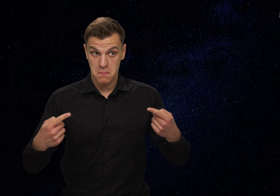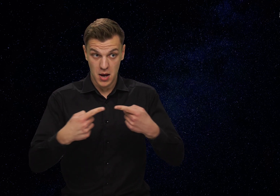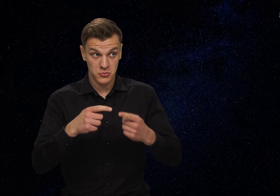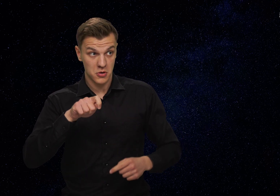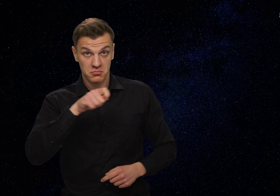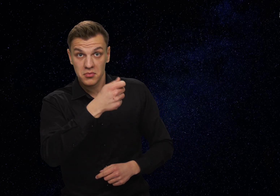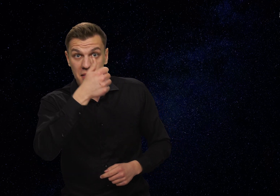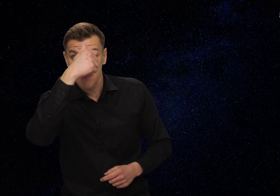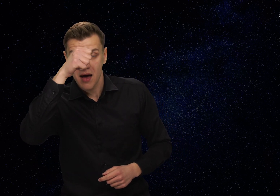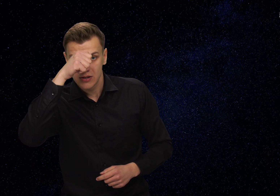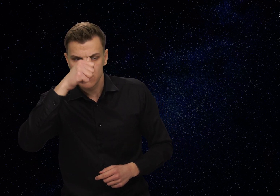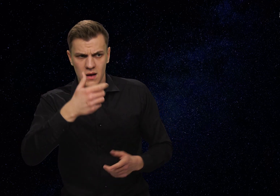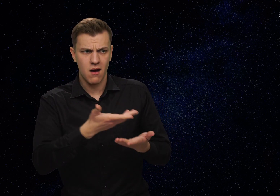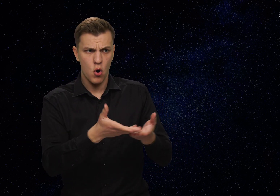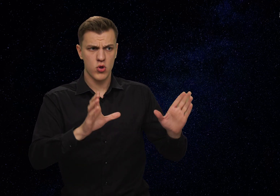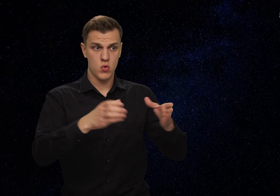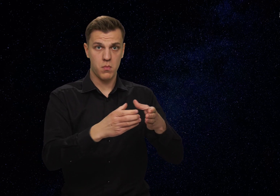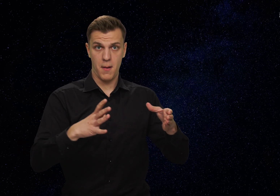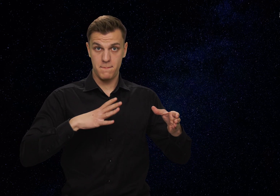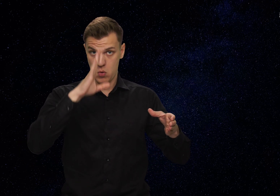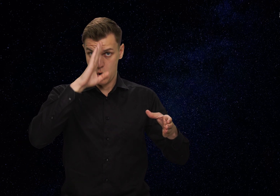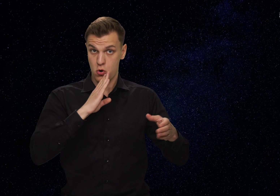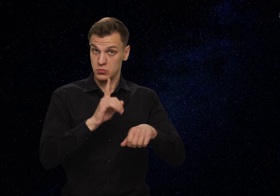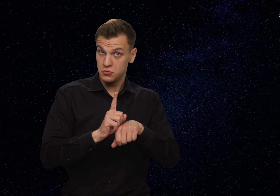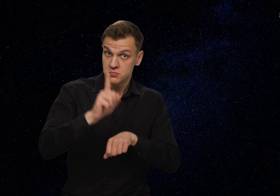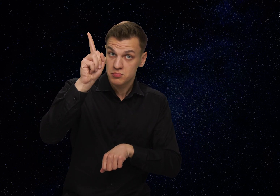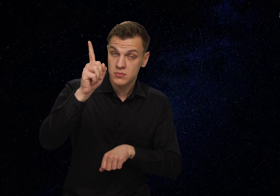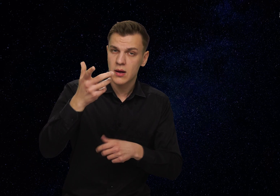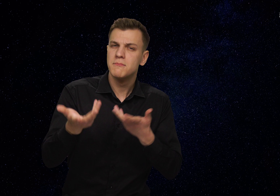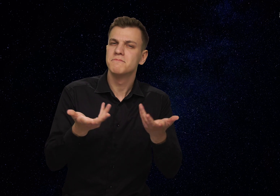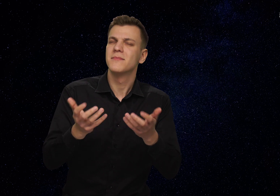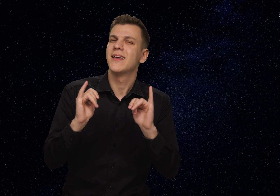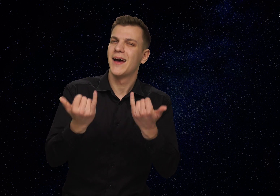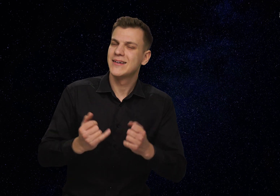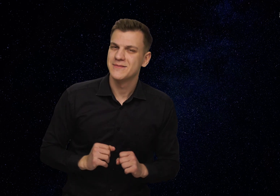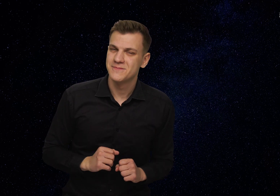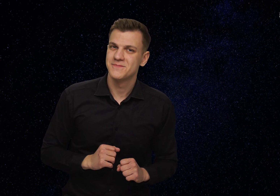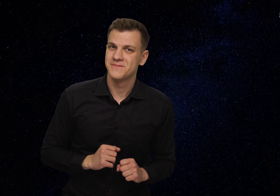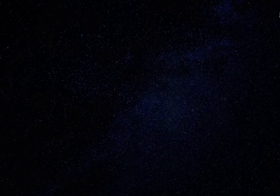Were the passengers of this vehicle in space or not? What do you think?